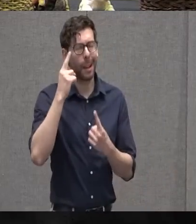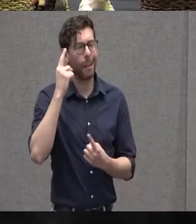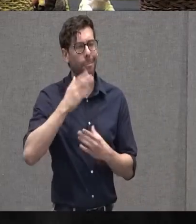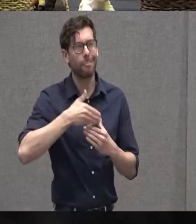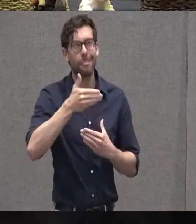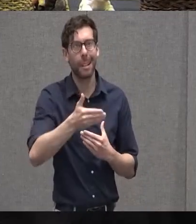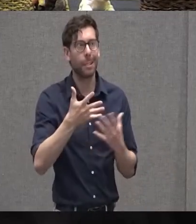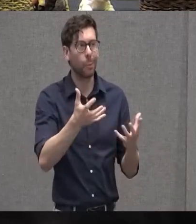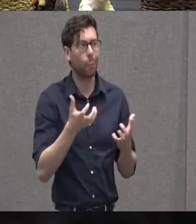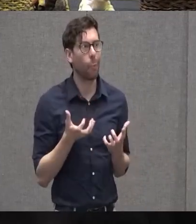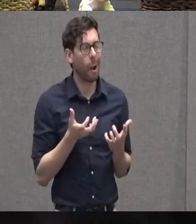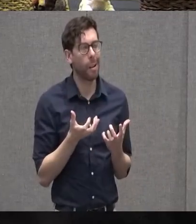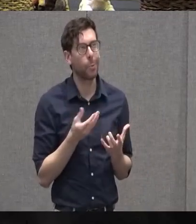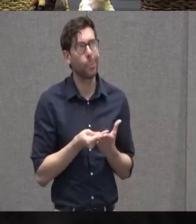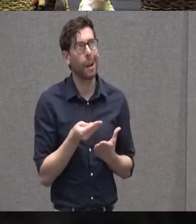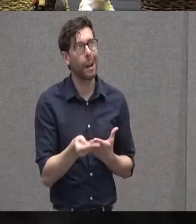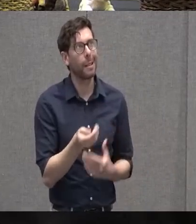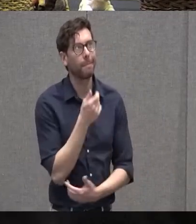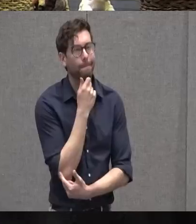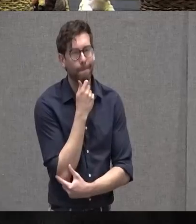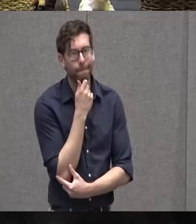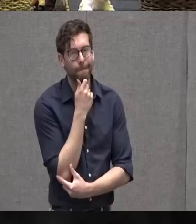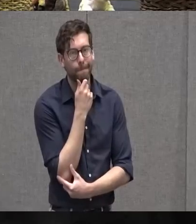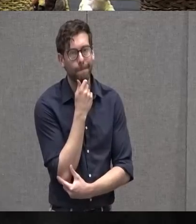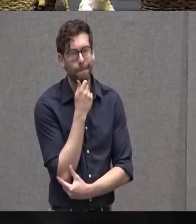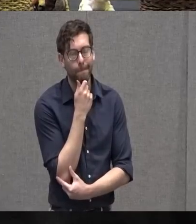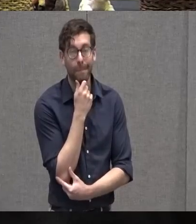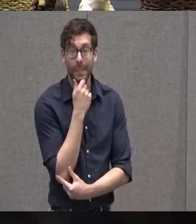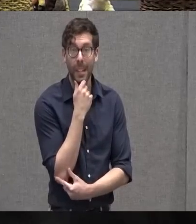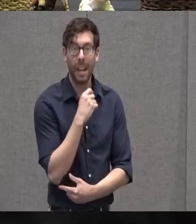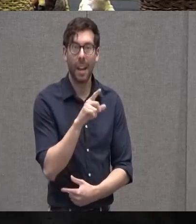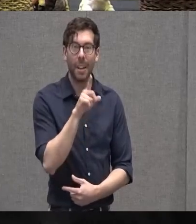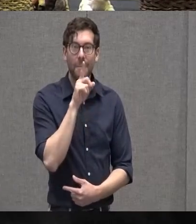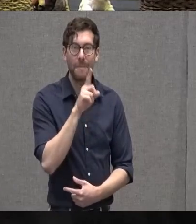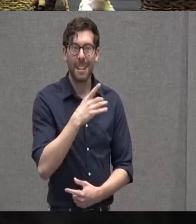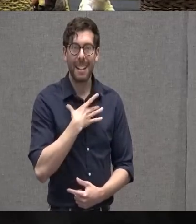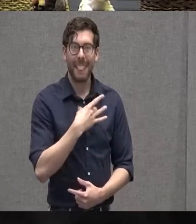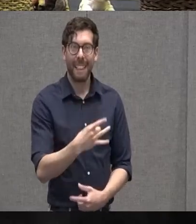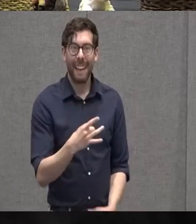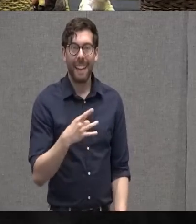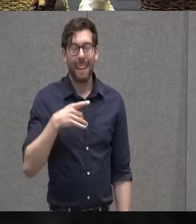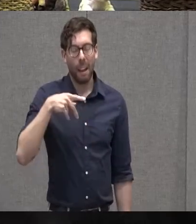that I would wanna do. I really like this parrot and I know it's a lot of money,